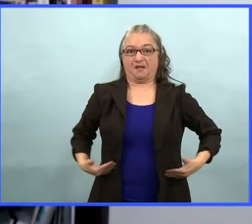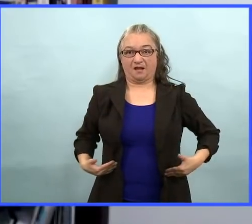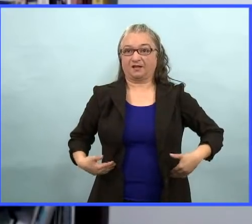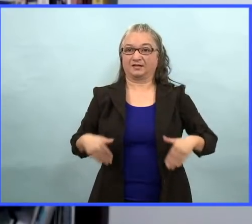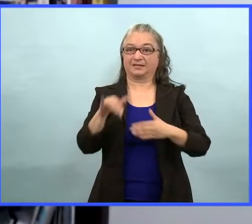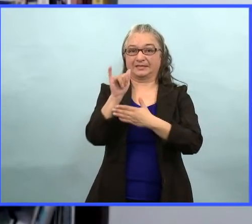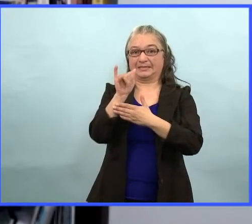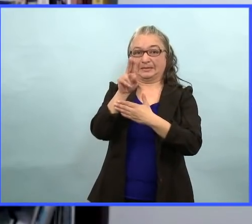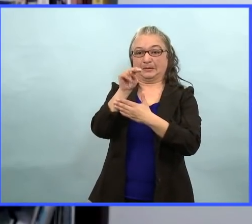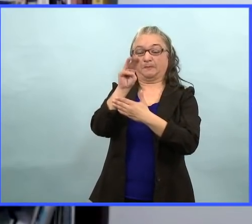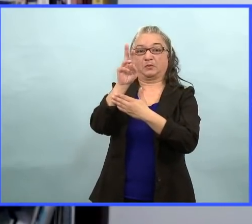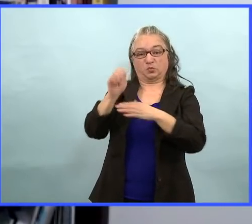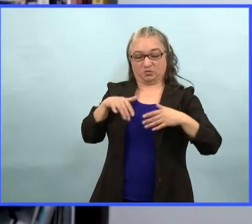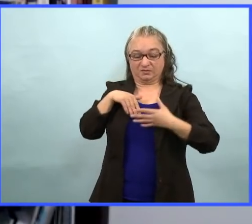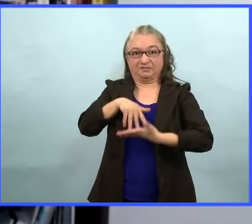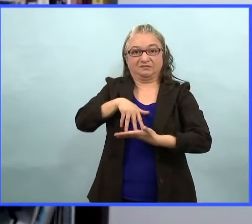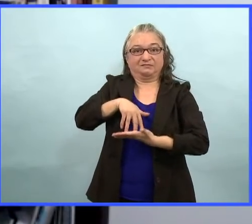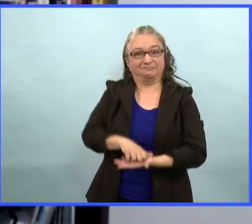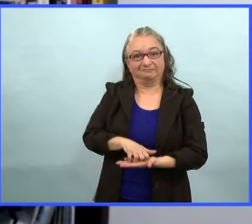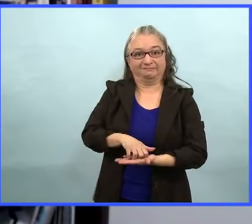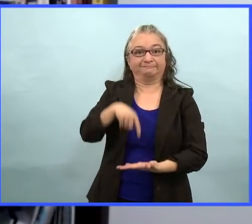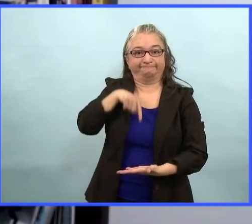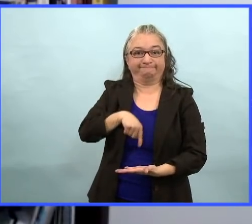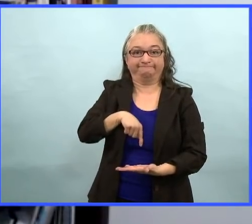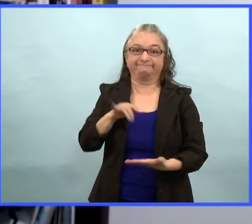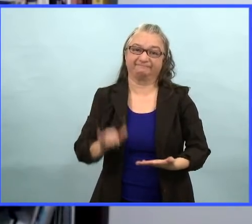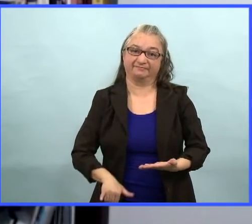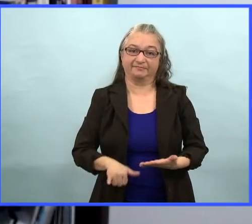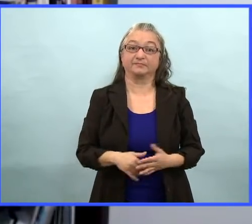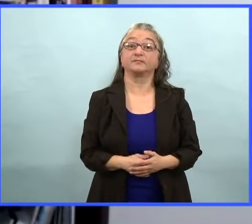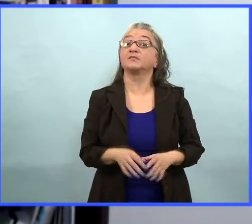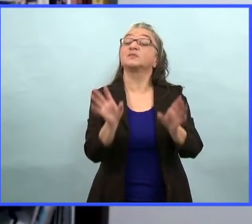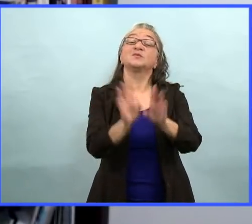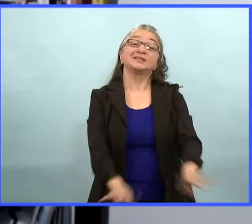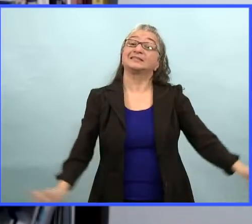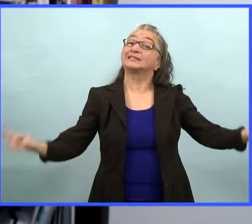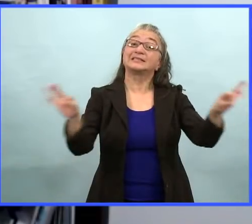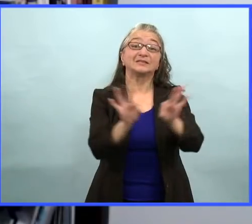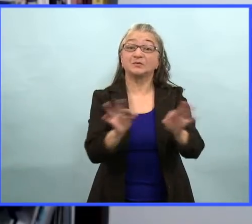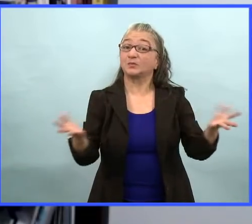and that's why in addition to knowing the safety of the vaccine we make this recommendation to